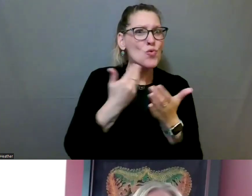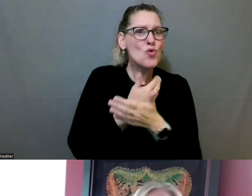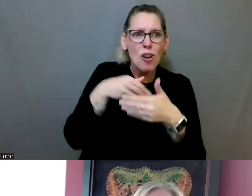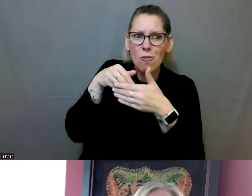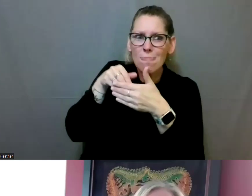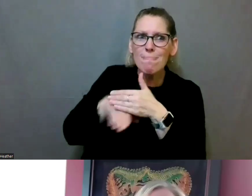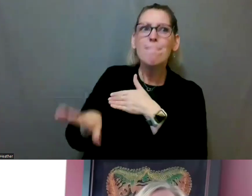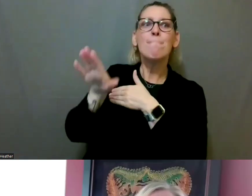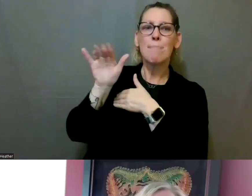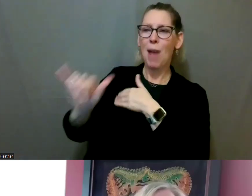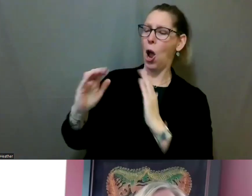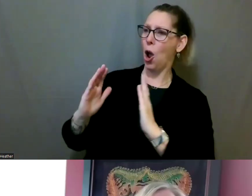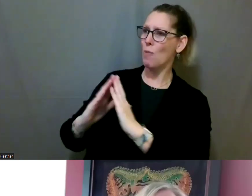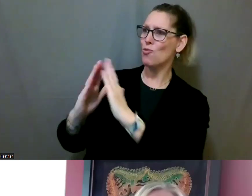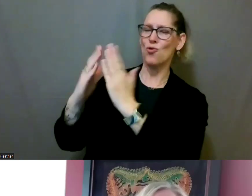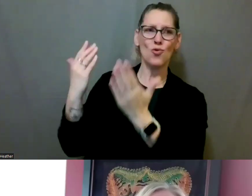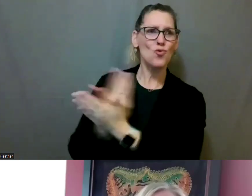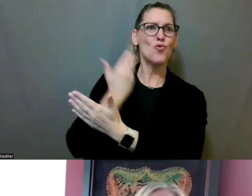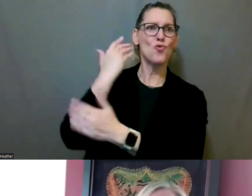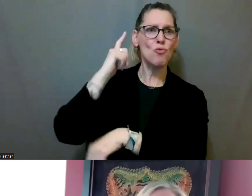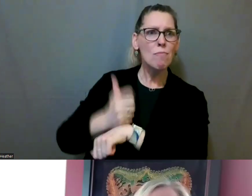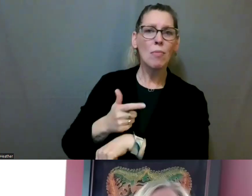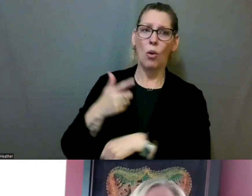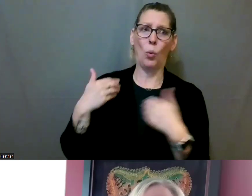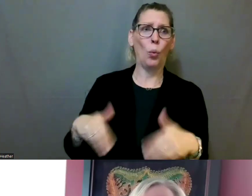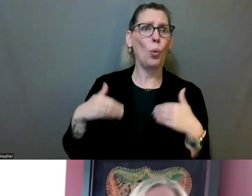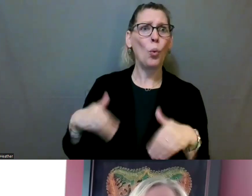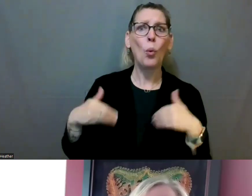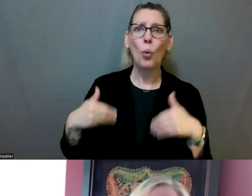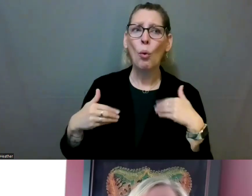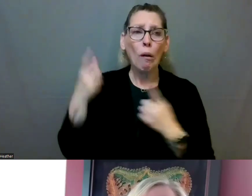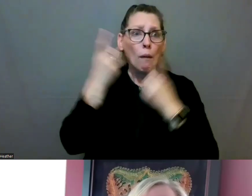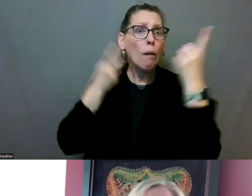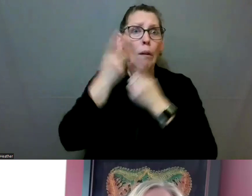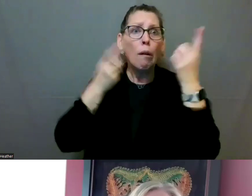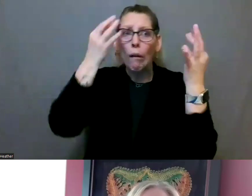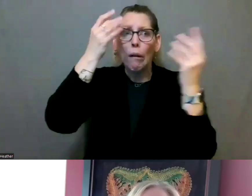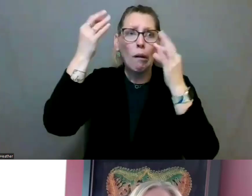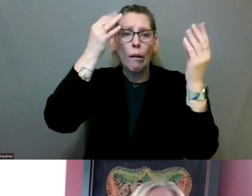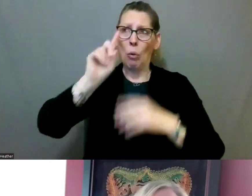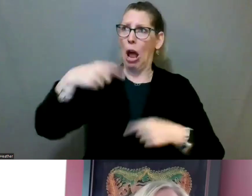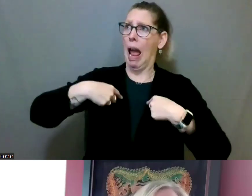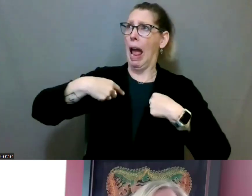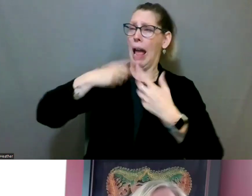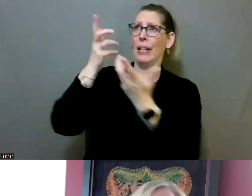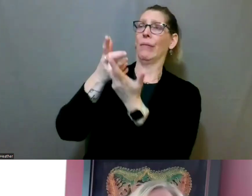community. That's a recipe for all kinds of wondering about your place in the community;